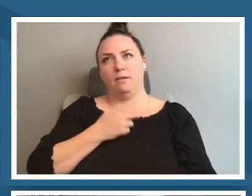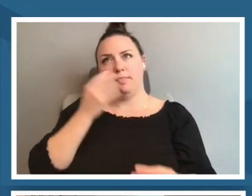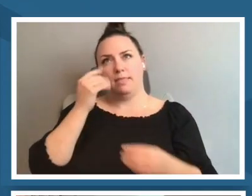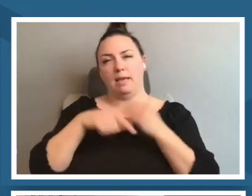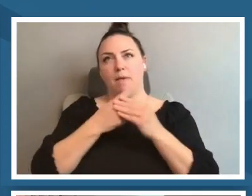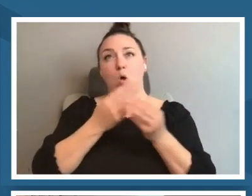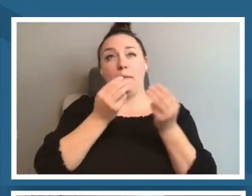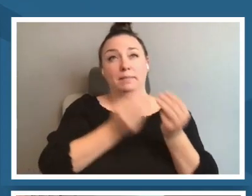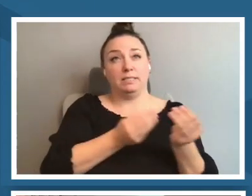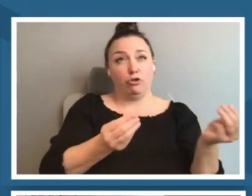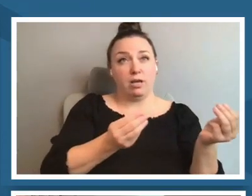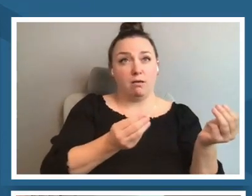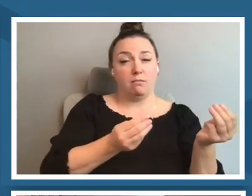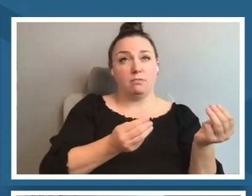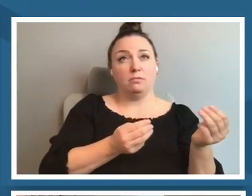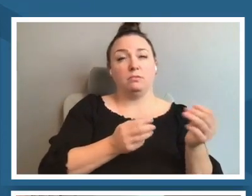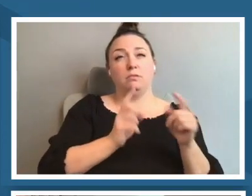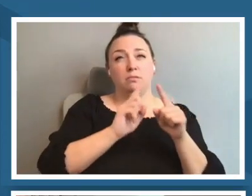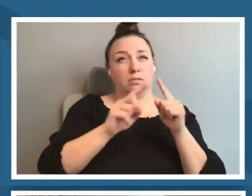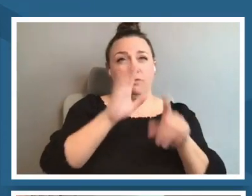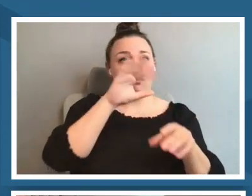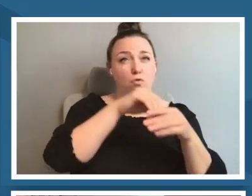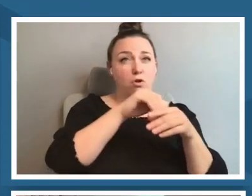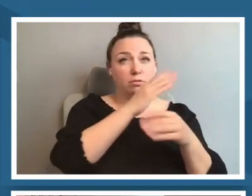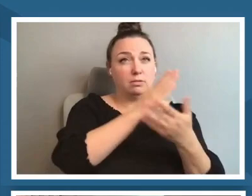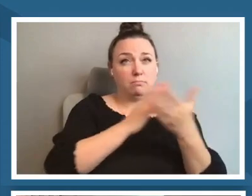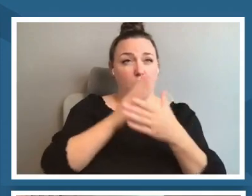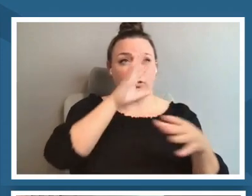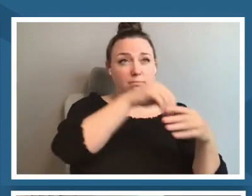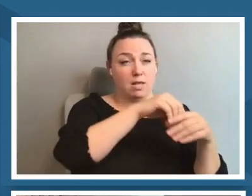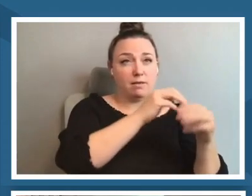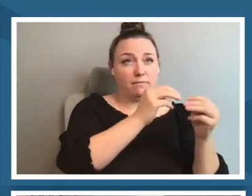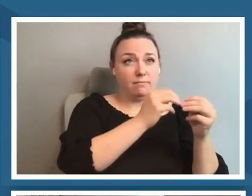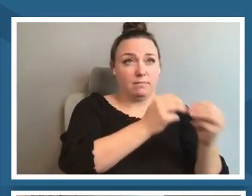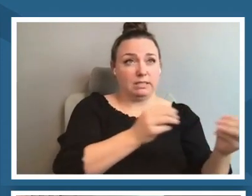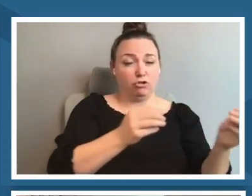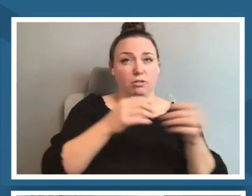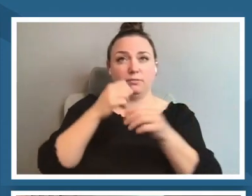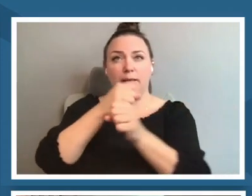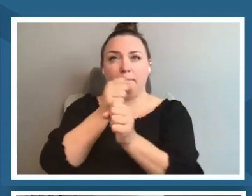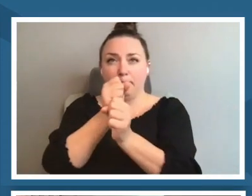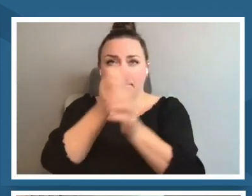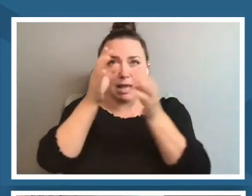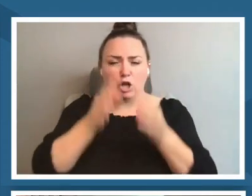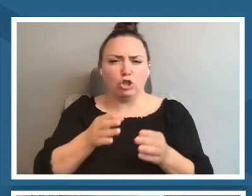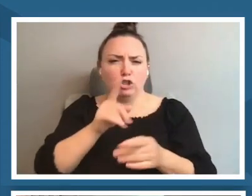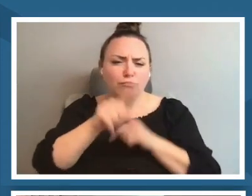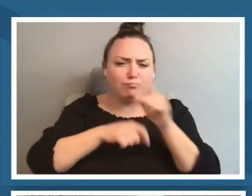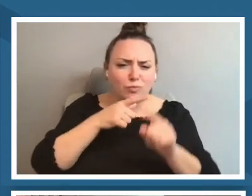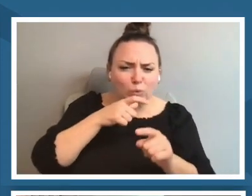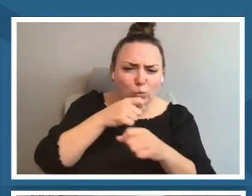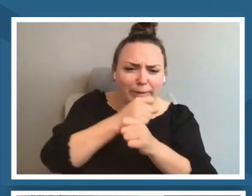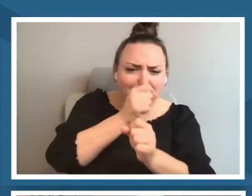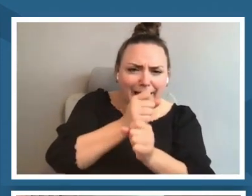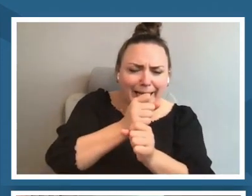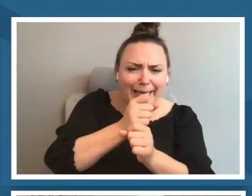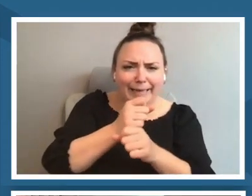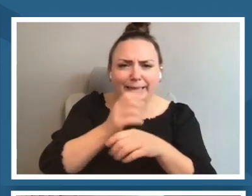aspects of those materials think about makers ask questions about who made it